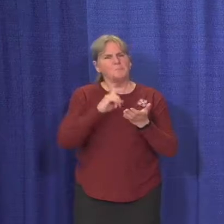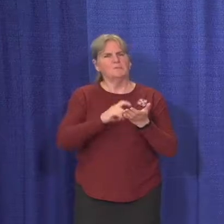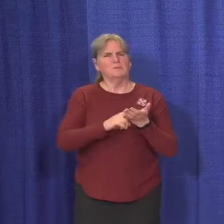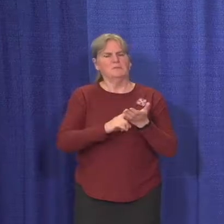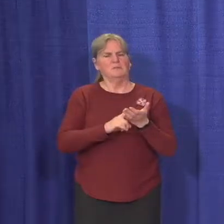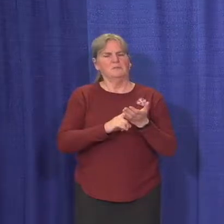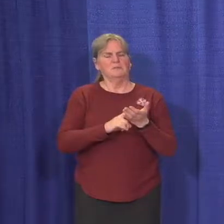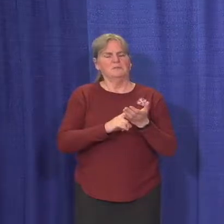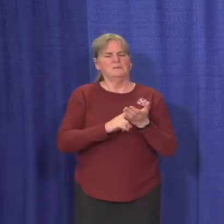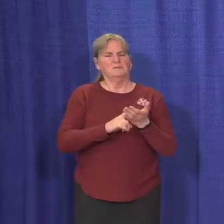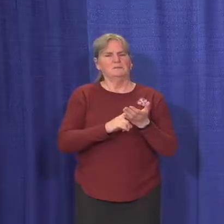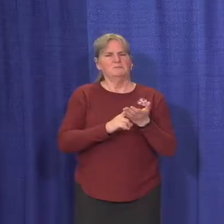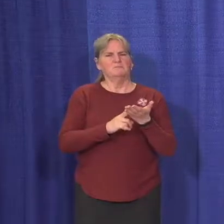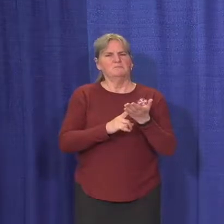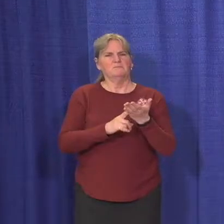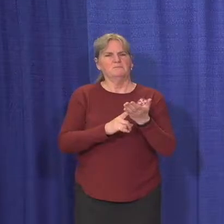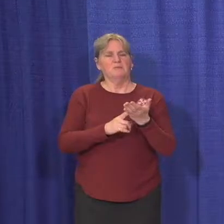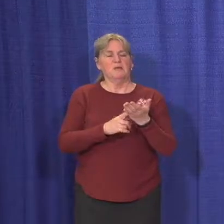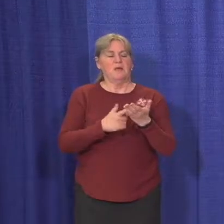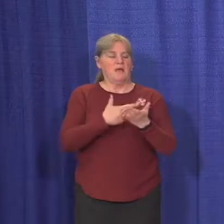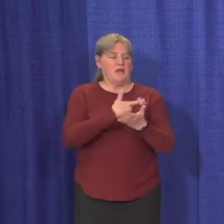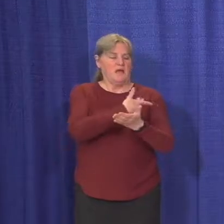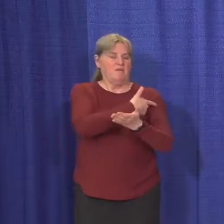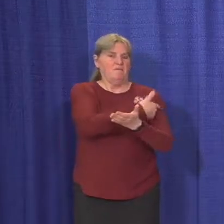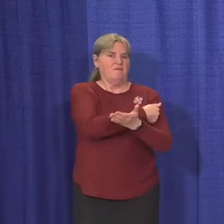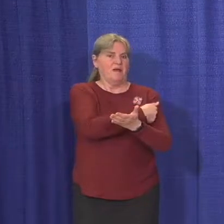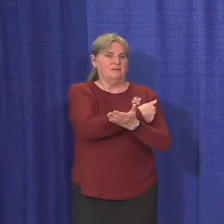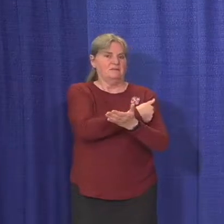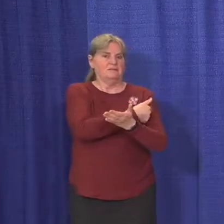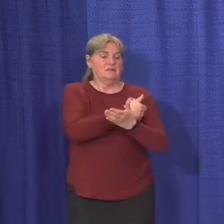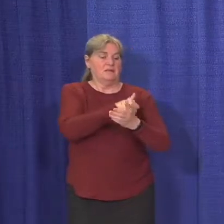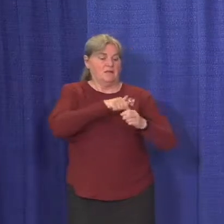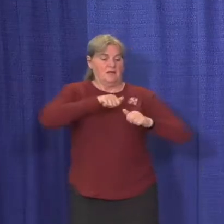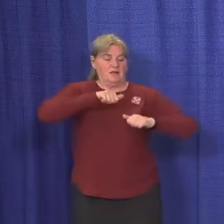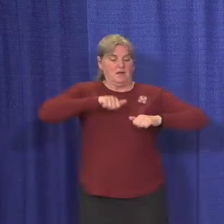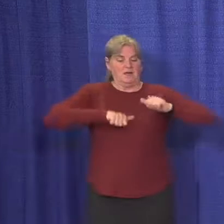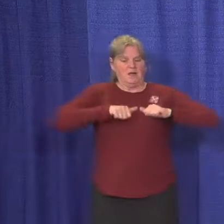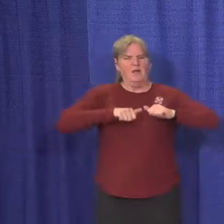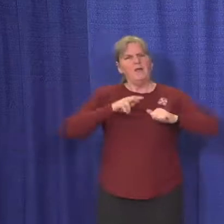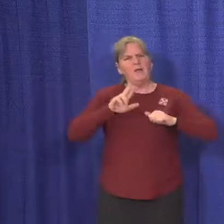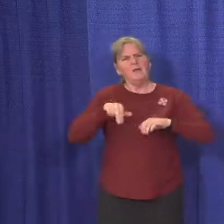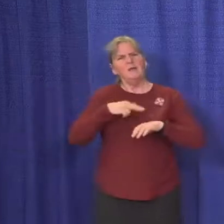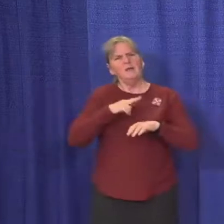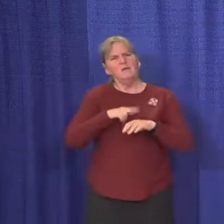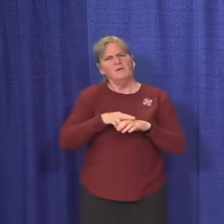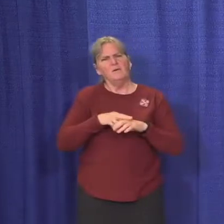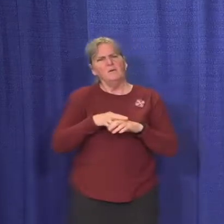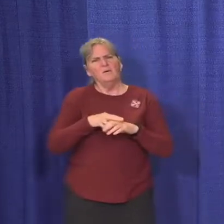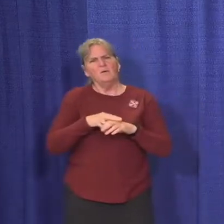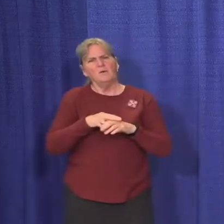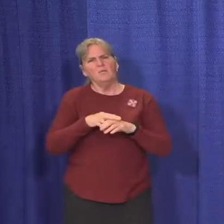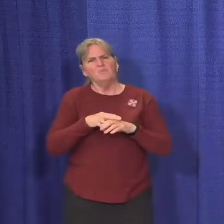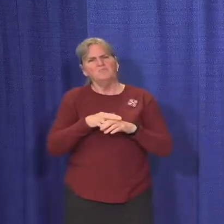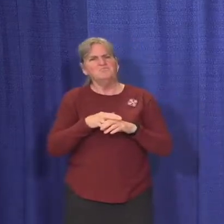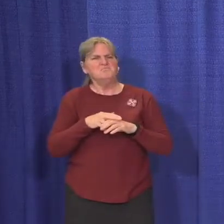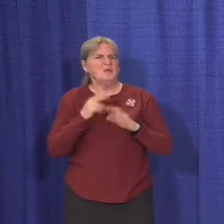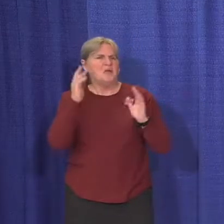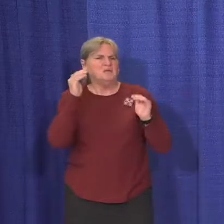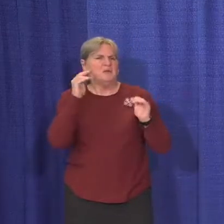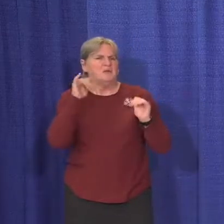recognize what we call vaccine hesitancy is normal and is